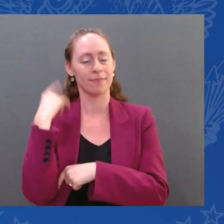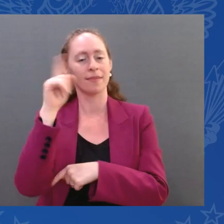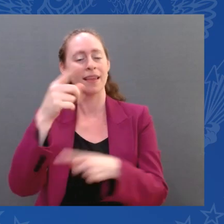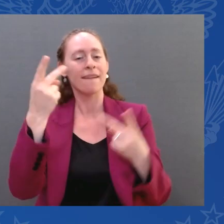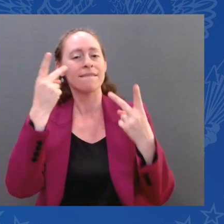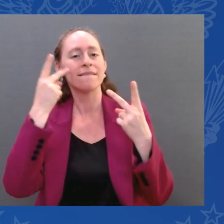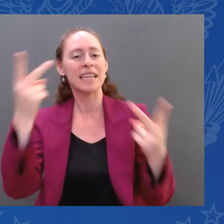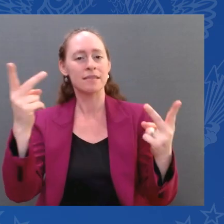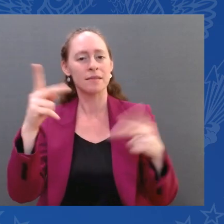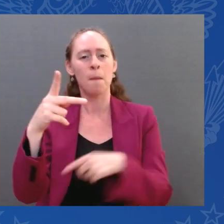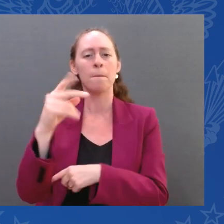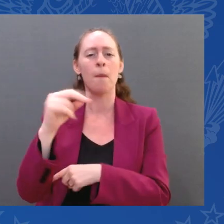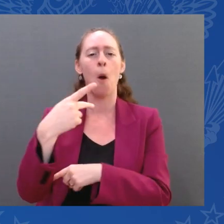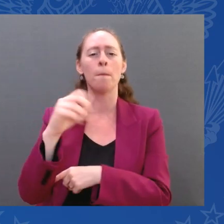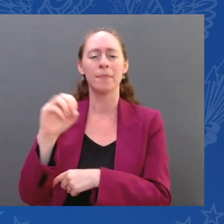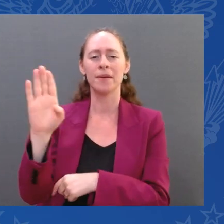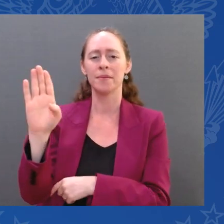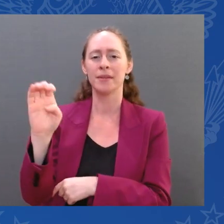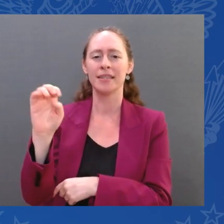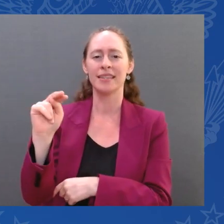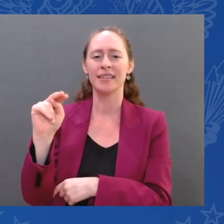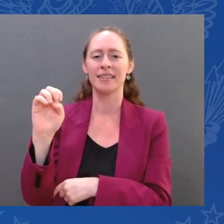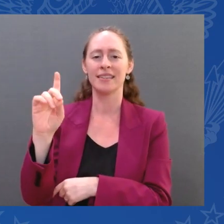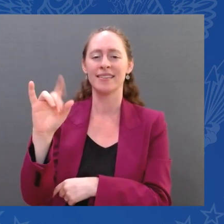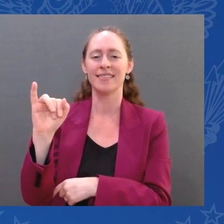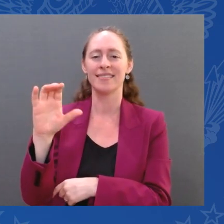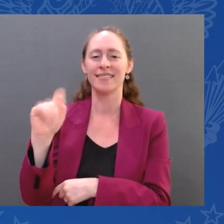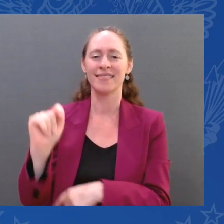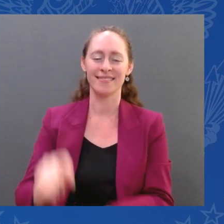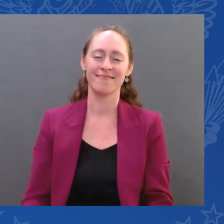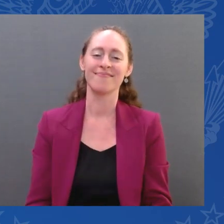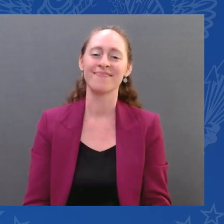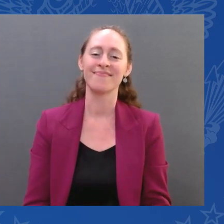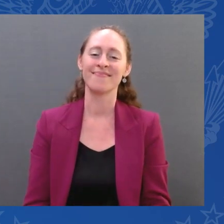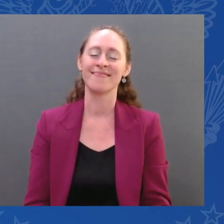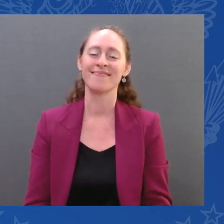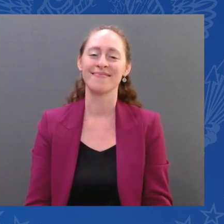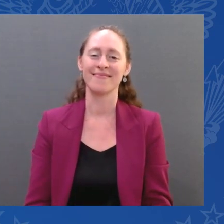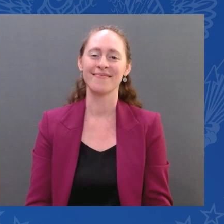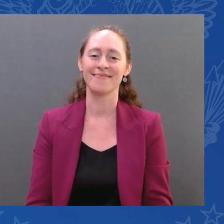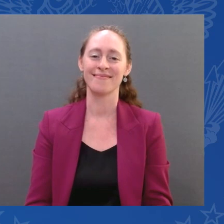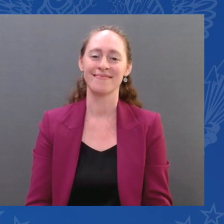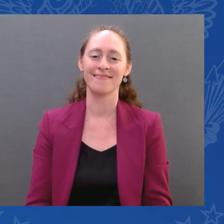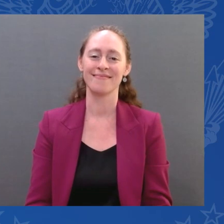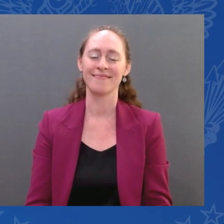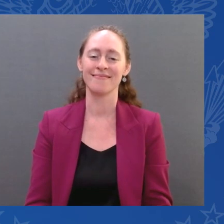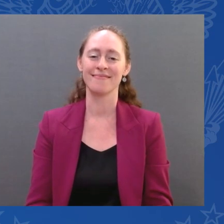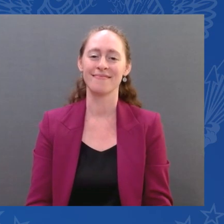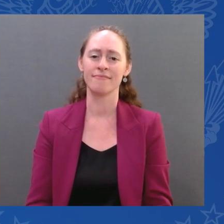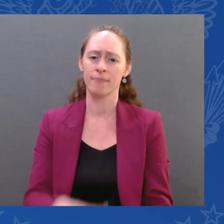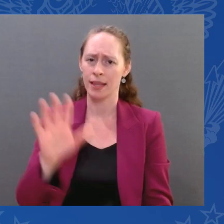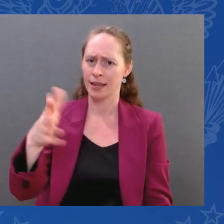He's a great theologian, a very conservative theologian. And my avocation is theology. You come to my house,